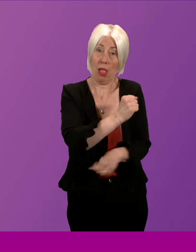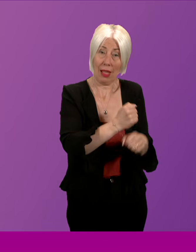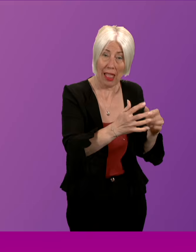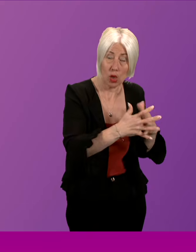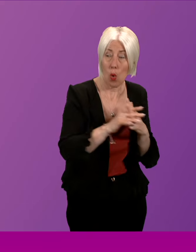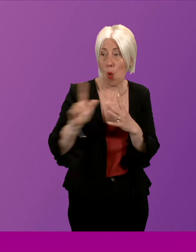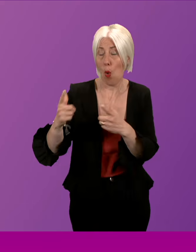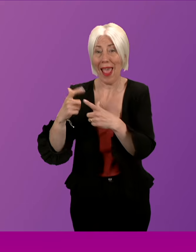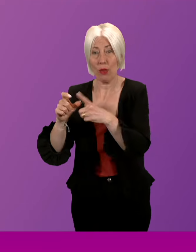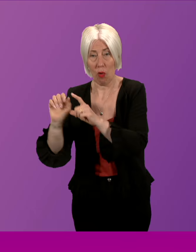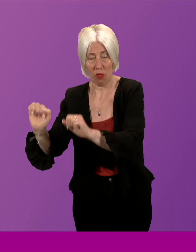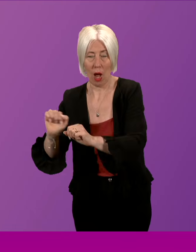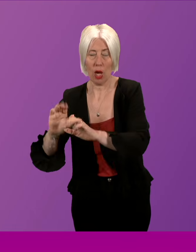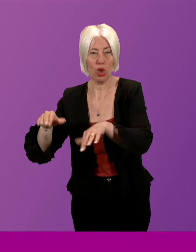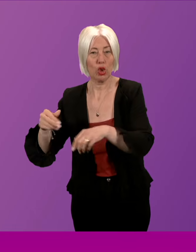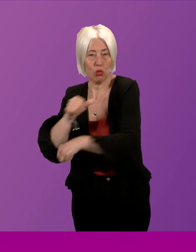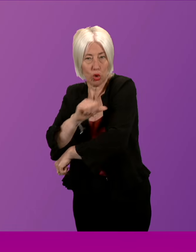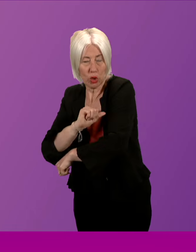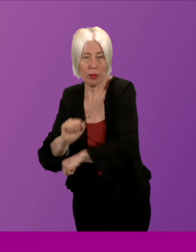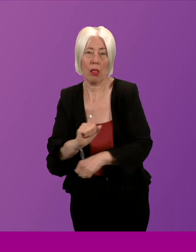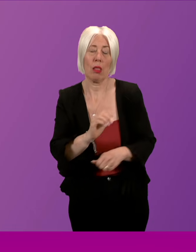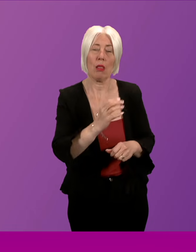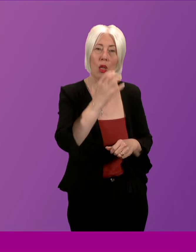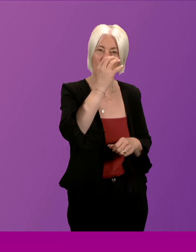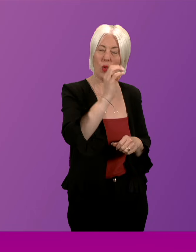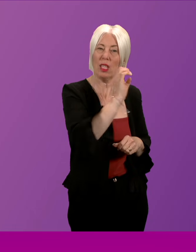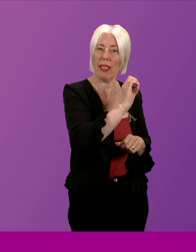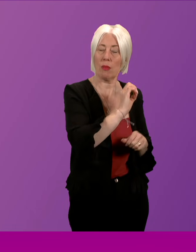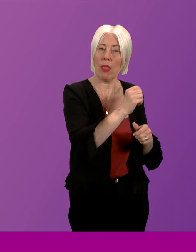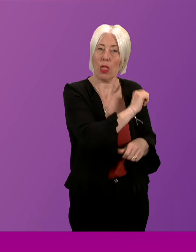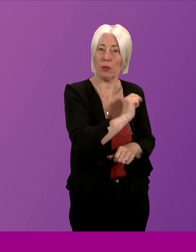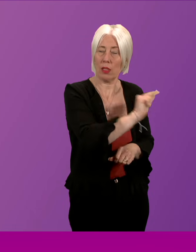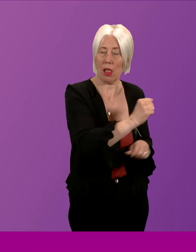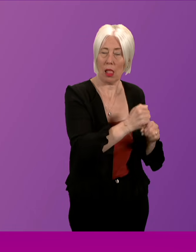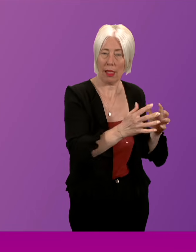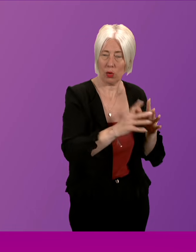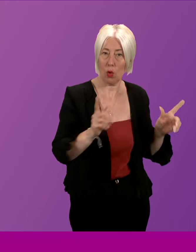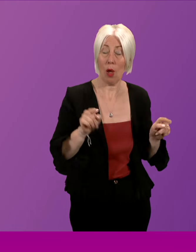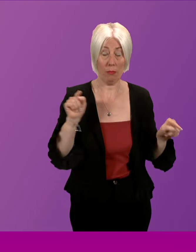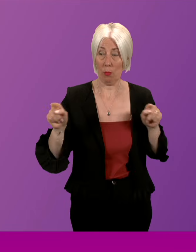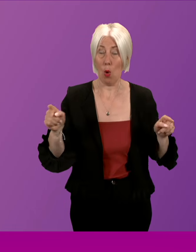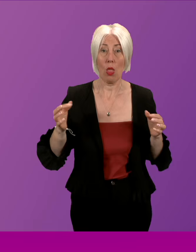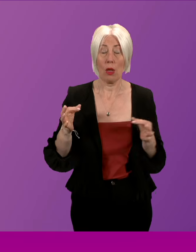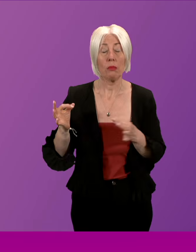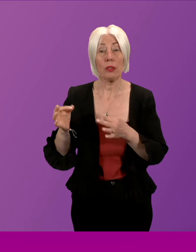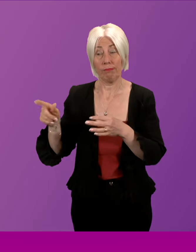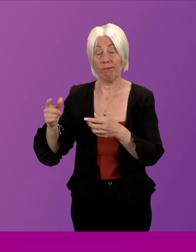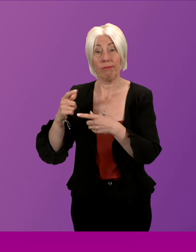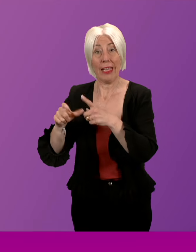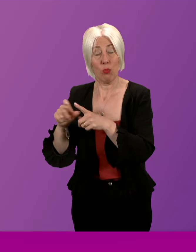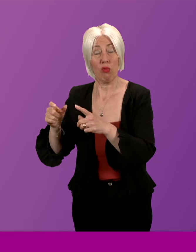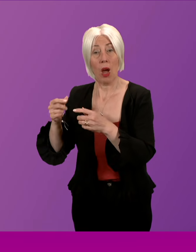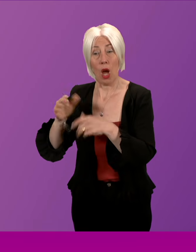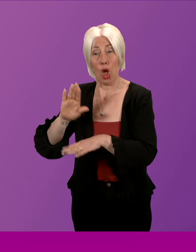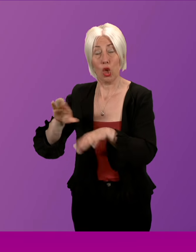Edinburgh. I contend that the delay to the opening of the children’s hospital in Edinburgh was a